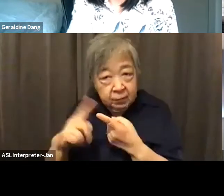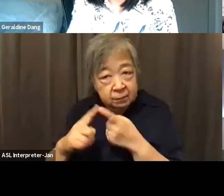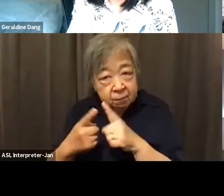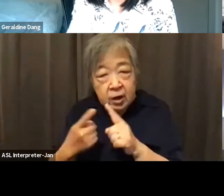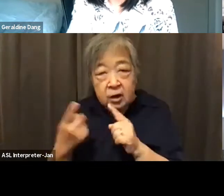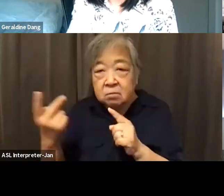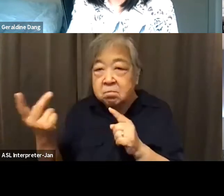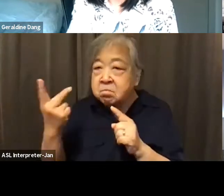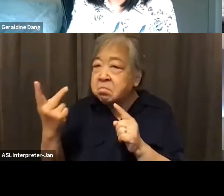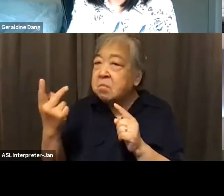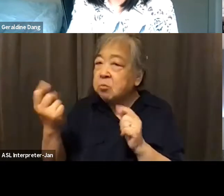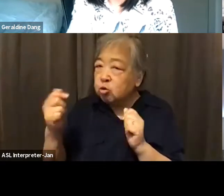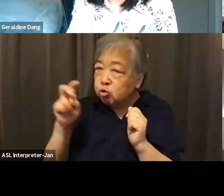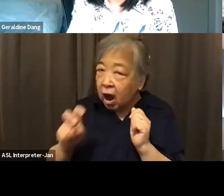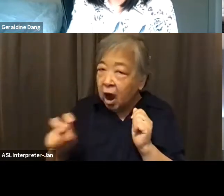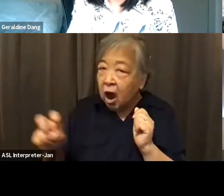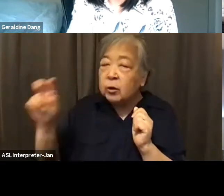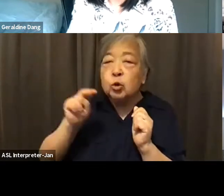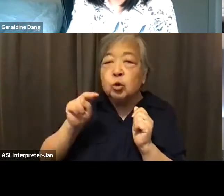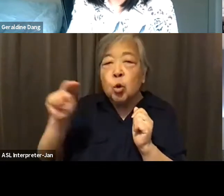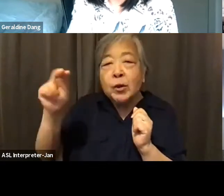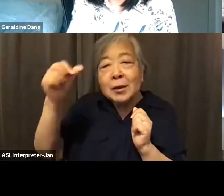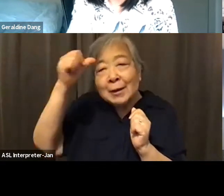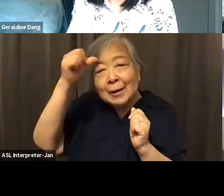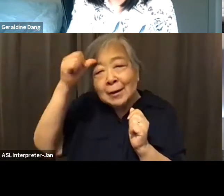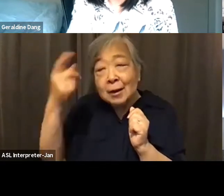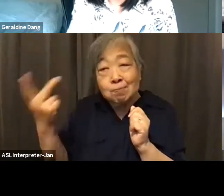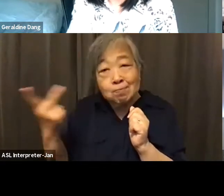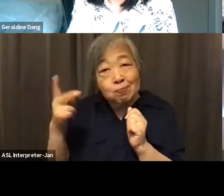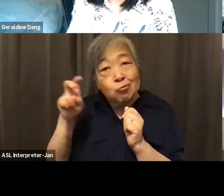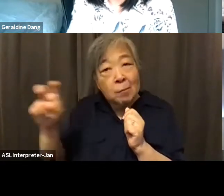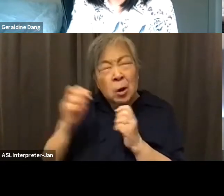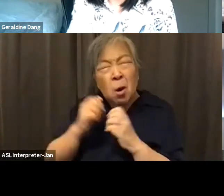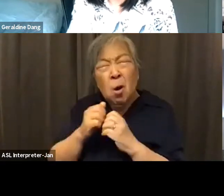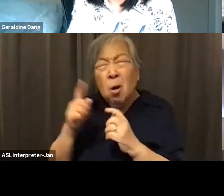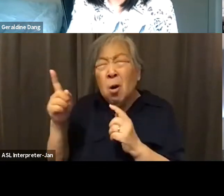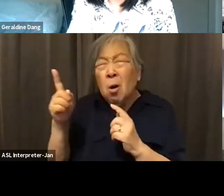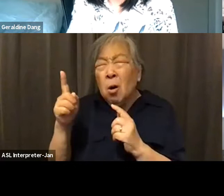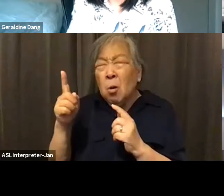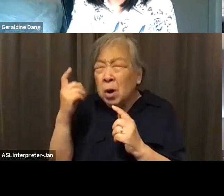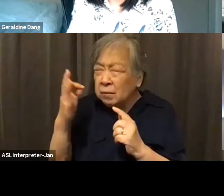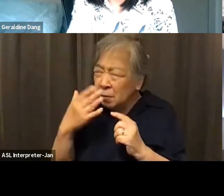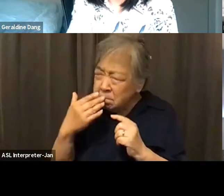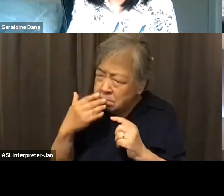India together, and it was one of the best experiences I'd had.